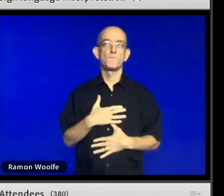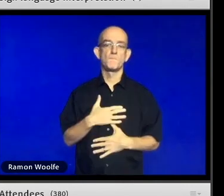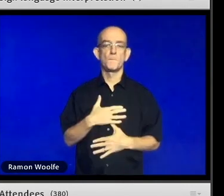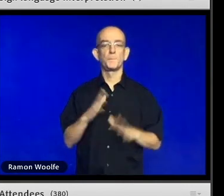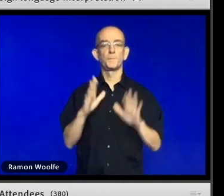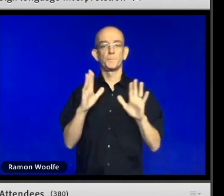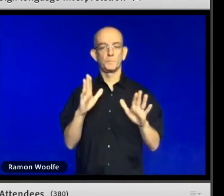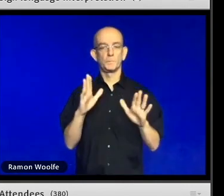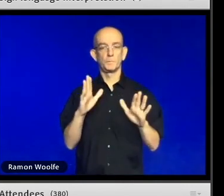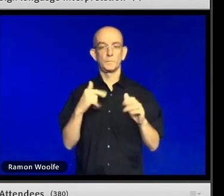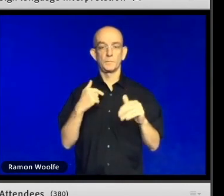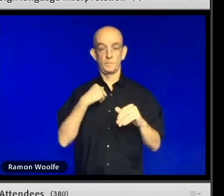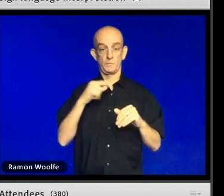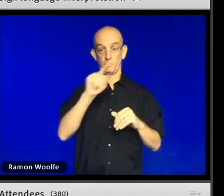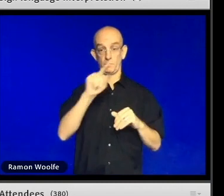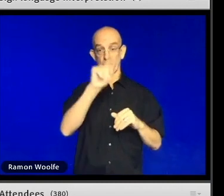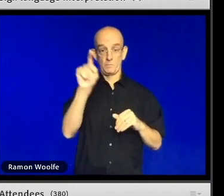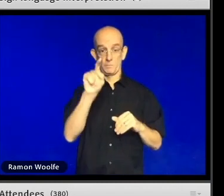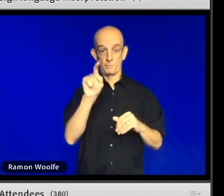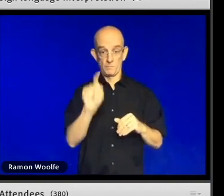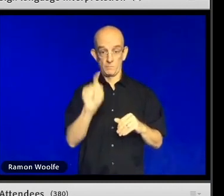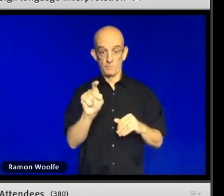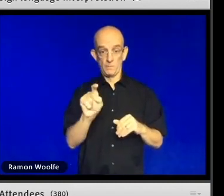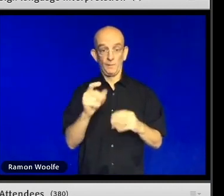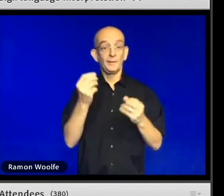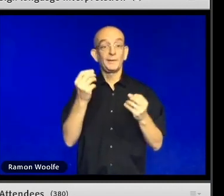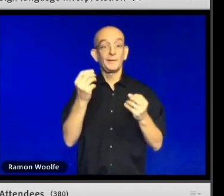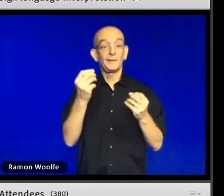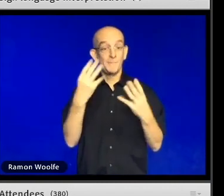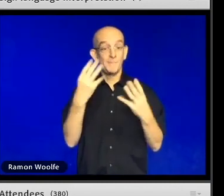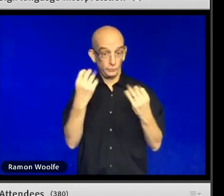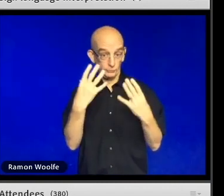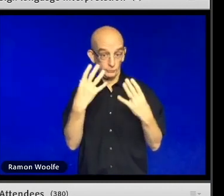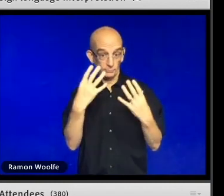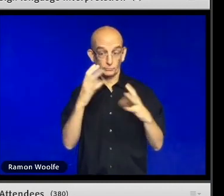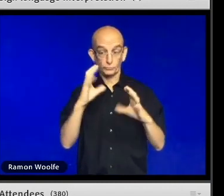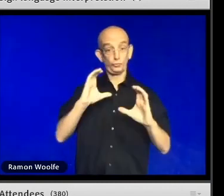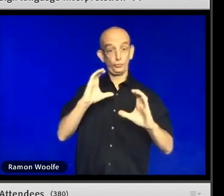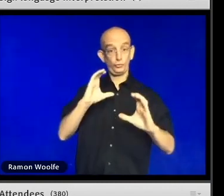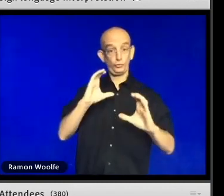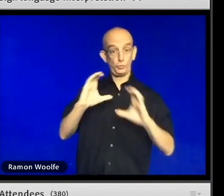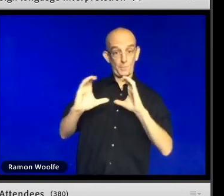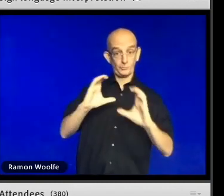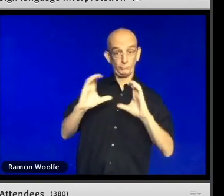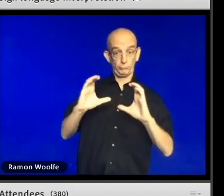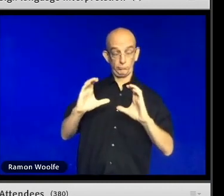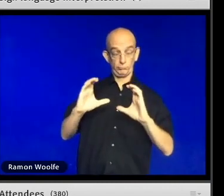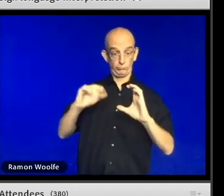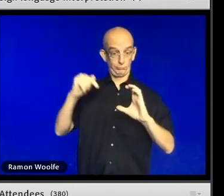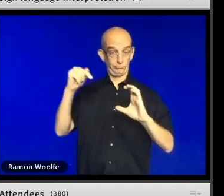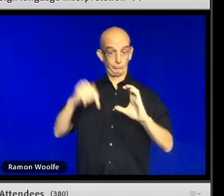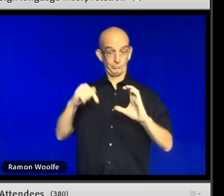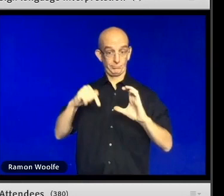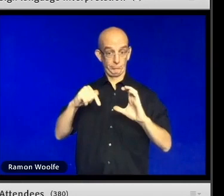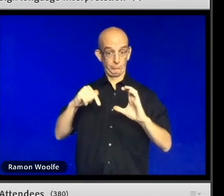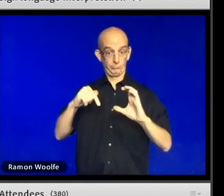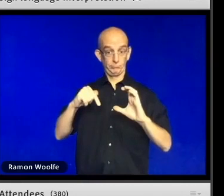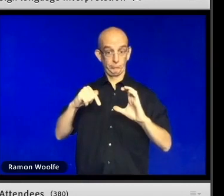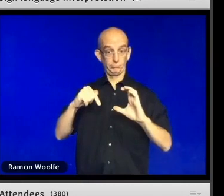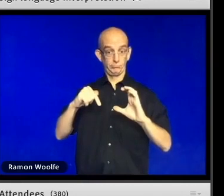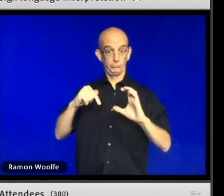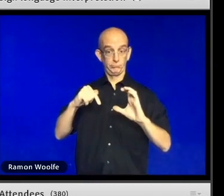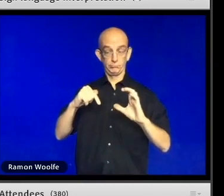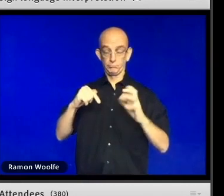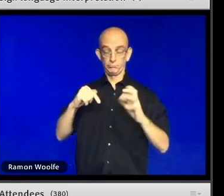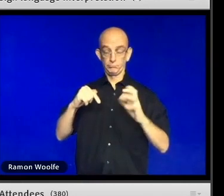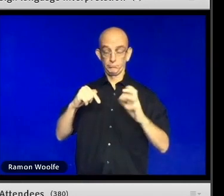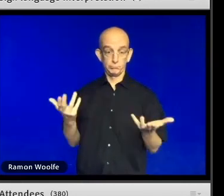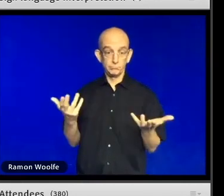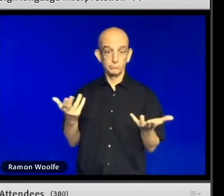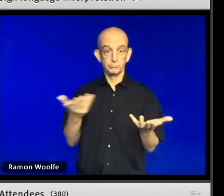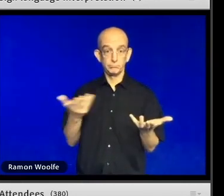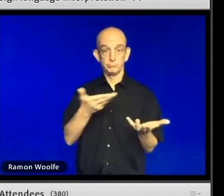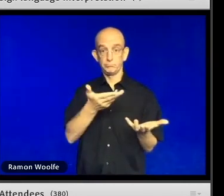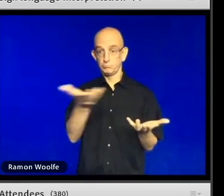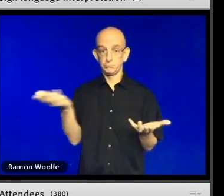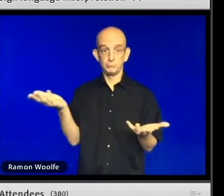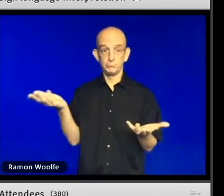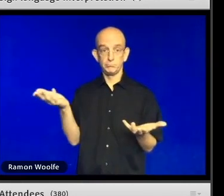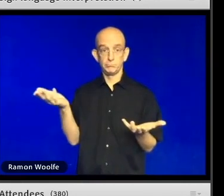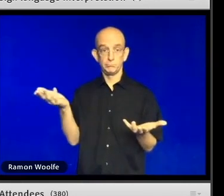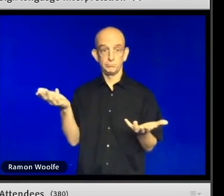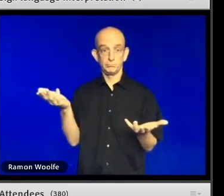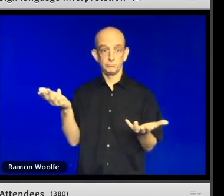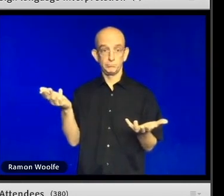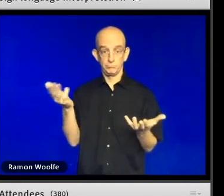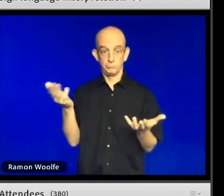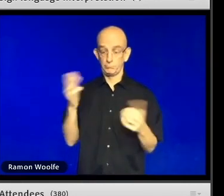with a various students in a small numbers to get their teachers involved in educating